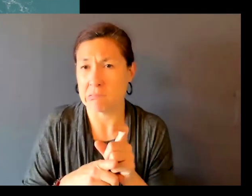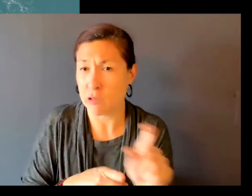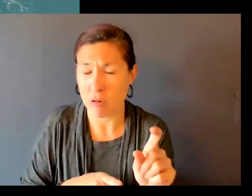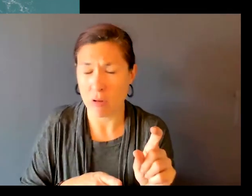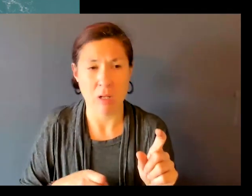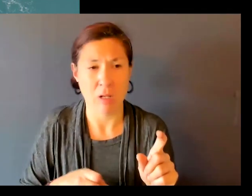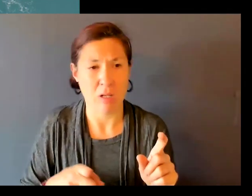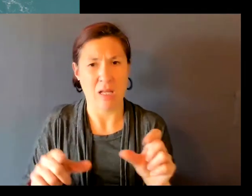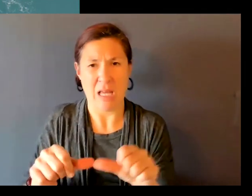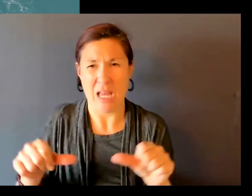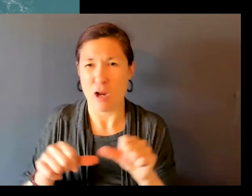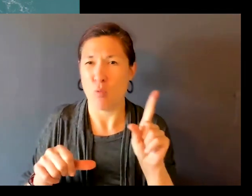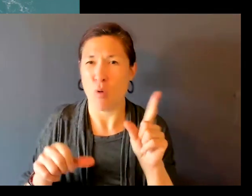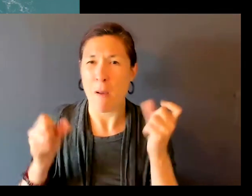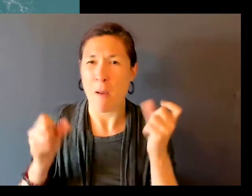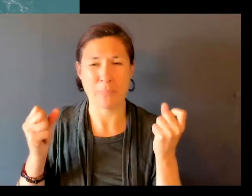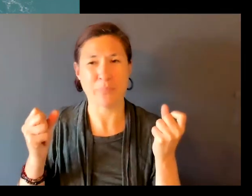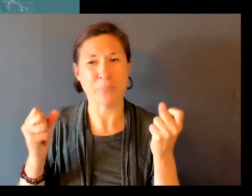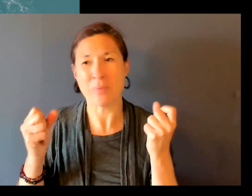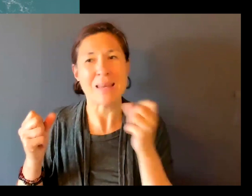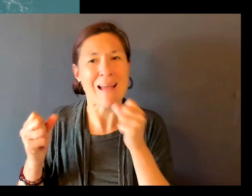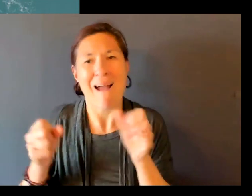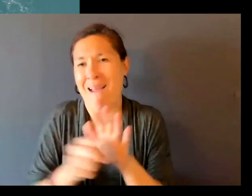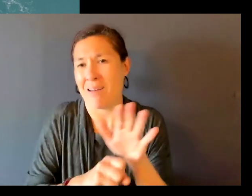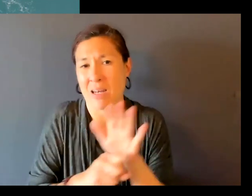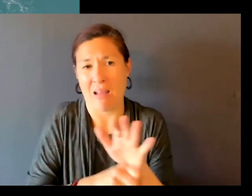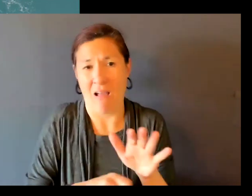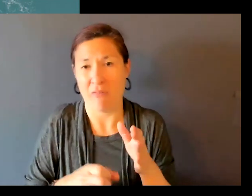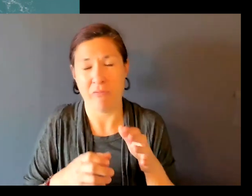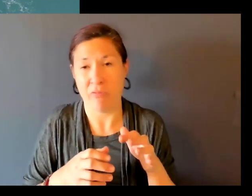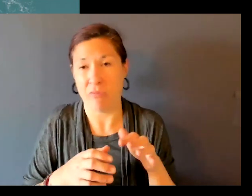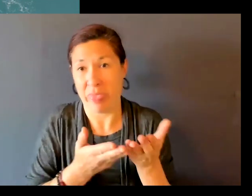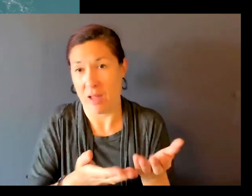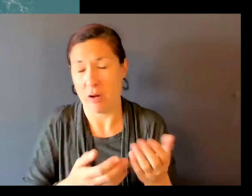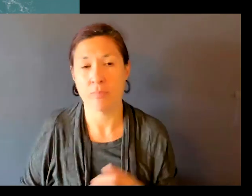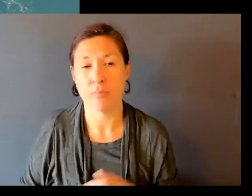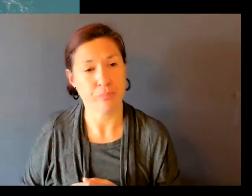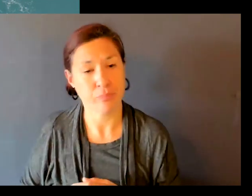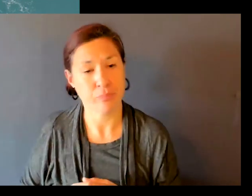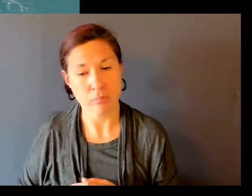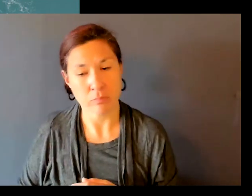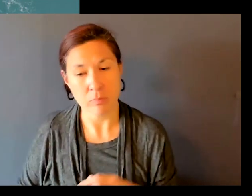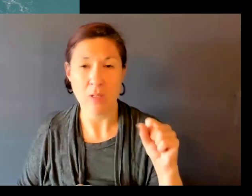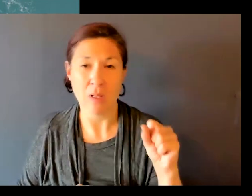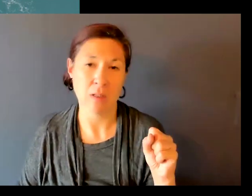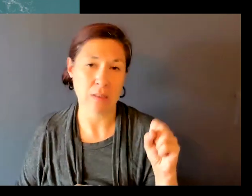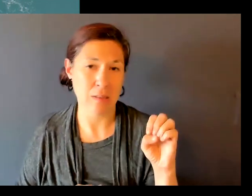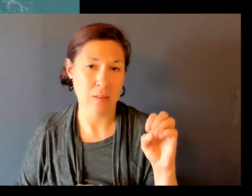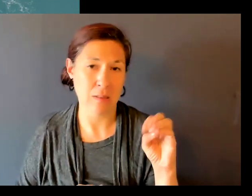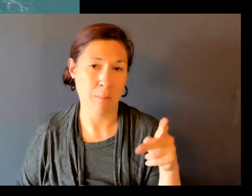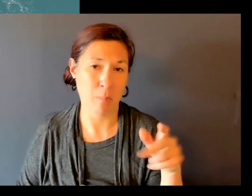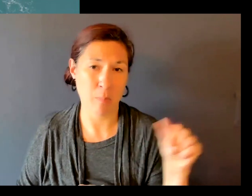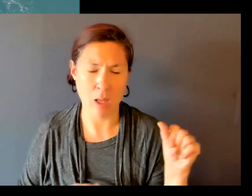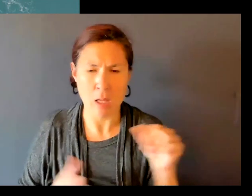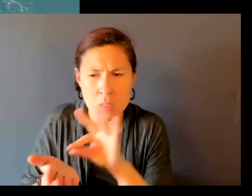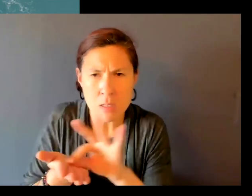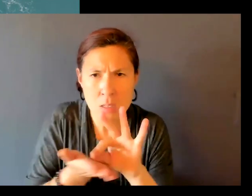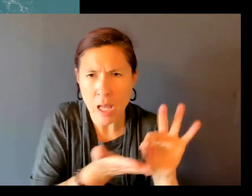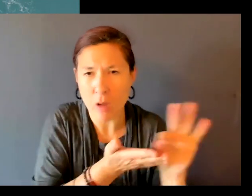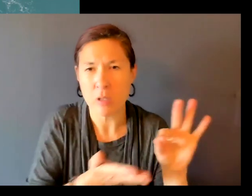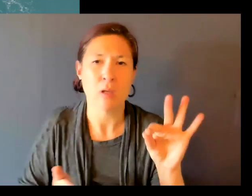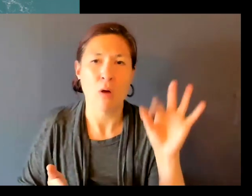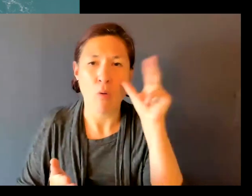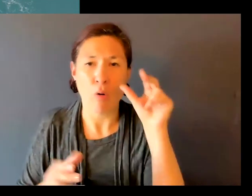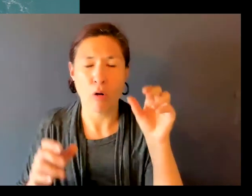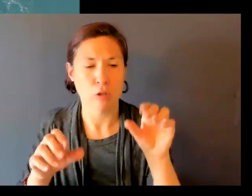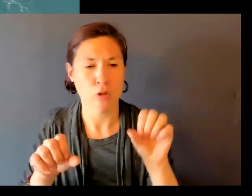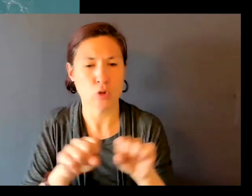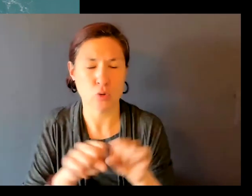Perhaps Massachusetts environmental departments could partner with other colleges, universities, engineering innovators and companies to develop the technology, and a system that could reduce the quantity of precious potable water that we flush away every day without a thought. Clean water is a FRESHS resource. If every household cut water flushes by 50% that, would do a lot to reduce excess nutrients and excess water infiltrating salt marshes and reducing liar lie th